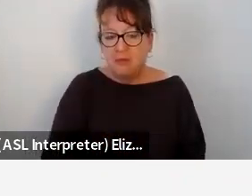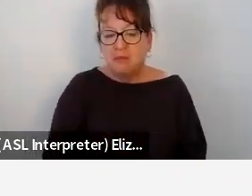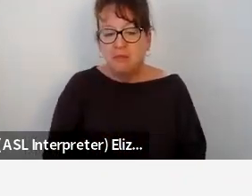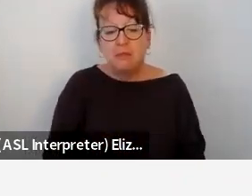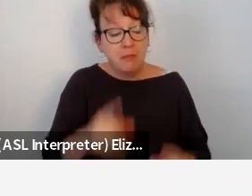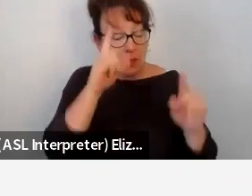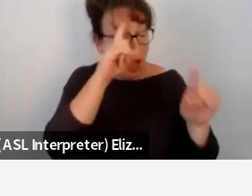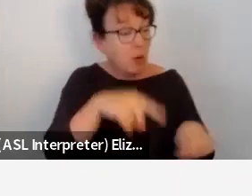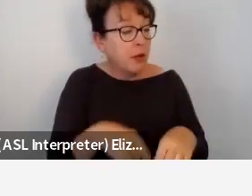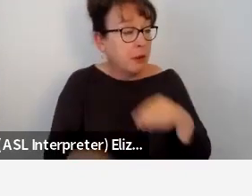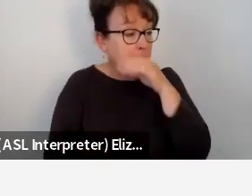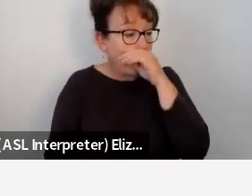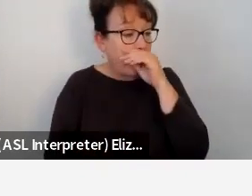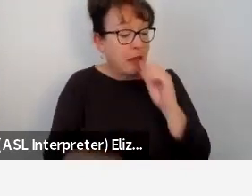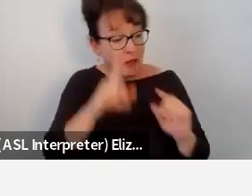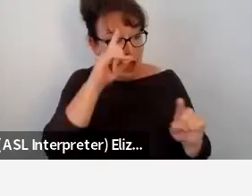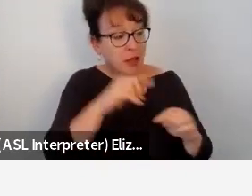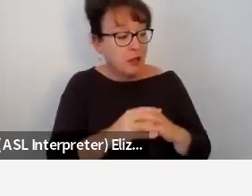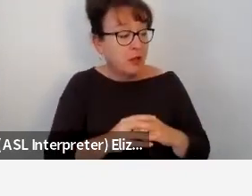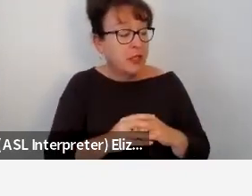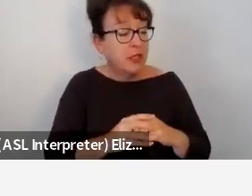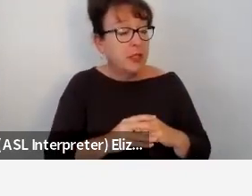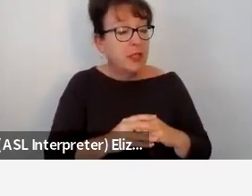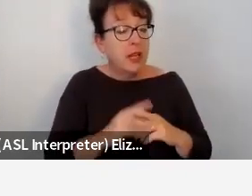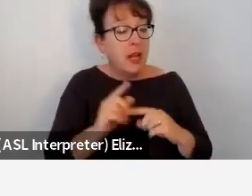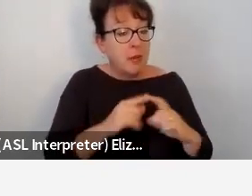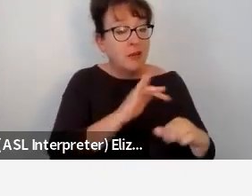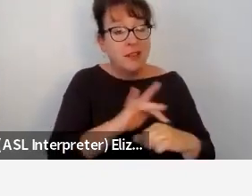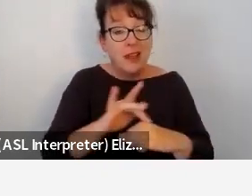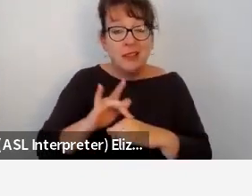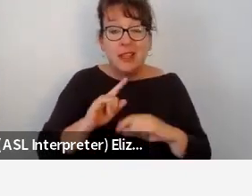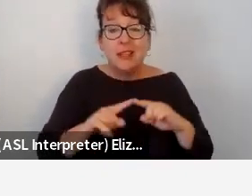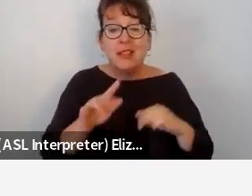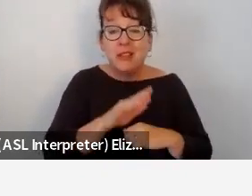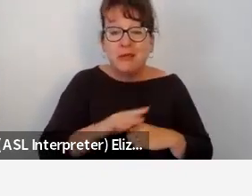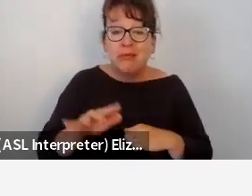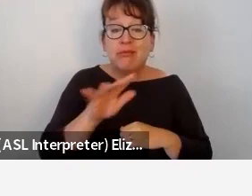availability of commercial technologies. And so we want to provide some flexibility to encourage